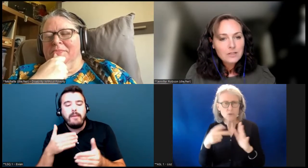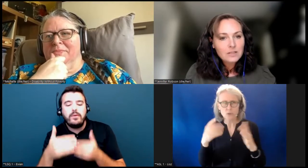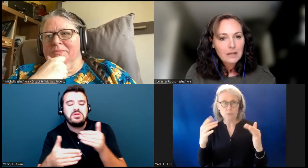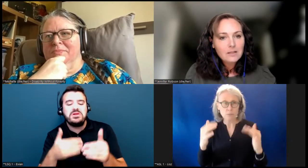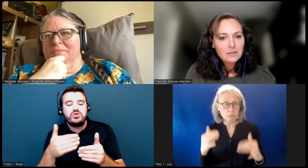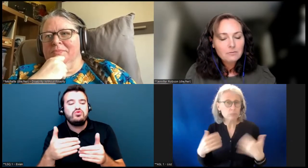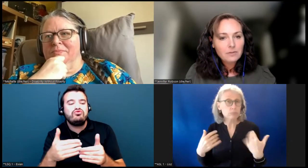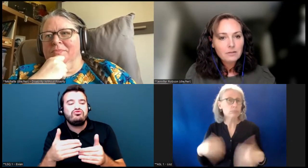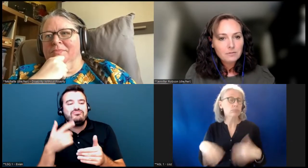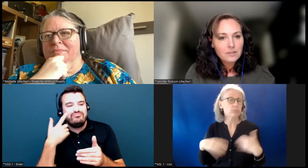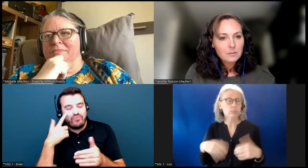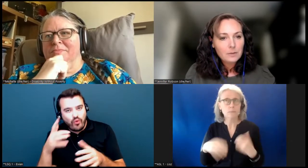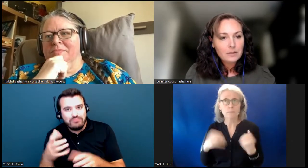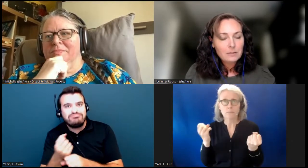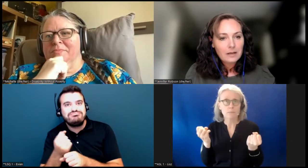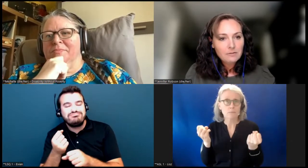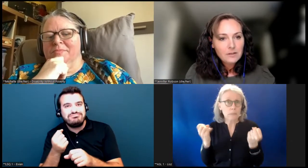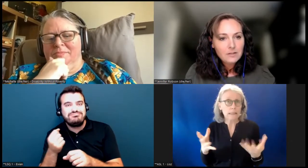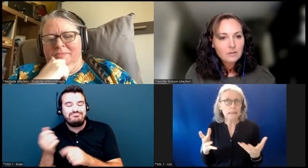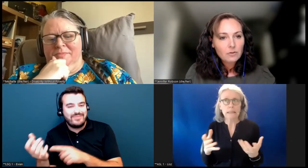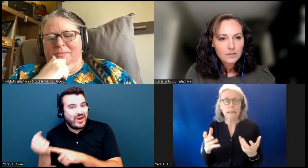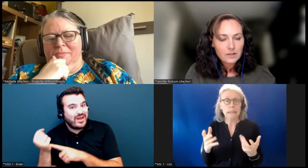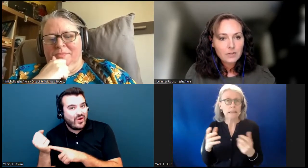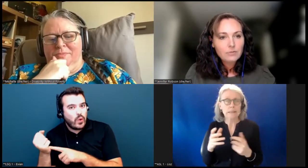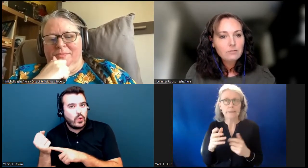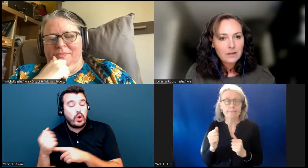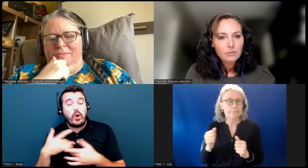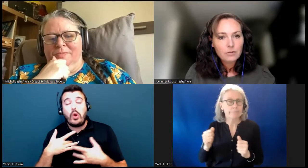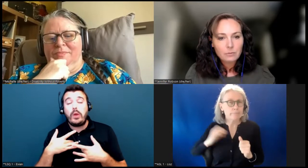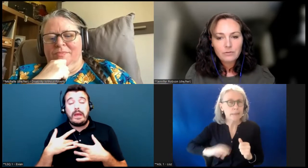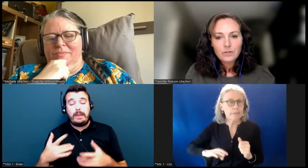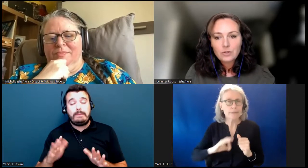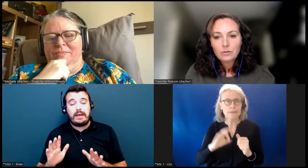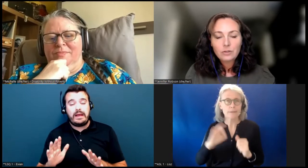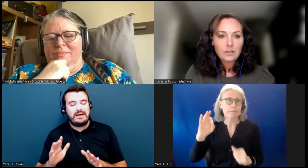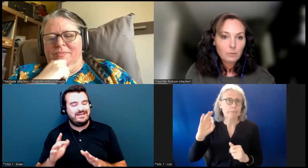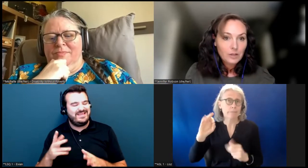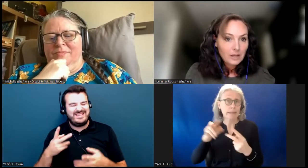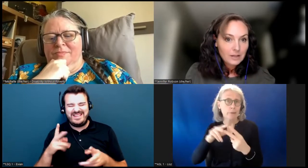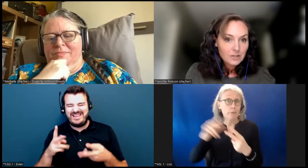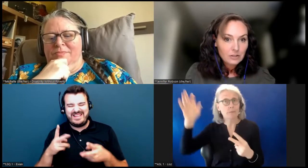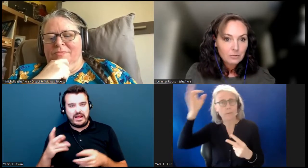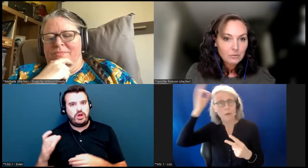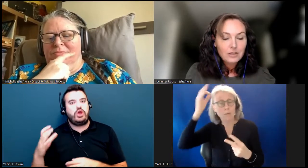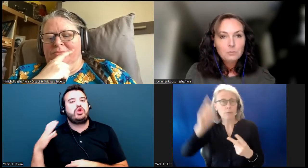SPACE OF DISABILITY BENEFITS ACROSS THE COUNTRY. FEDERAL AND PROVINCIAL AND WHEN YOU GET INTO